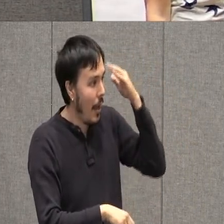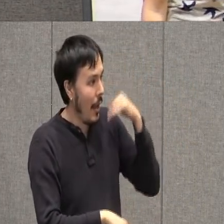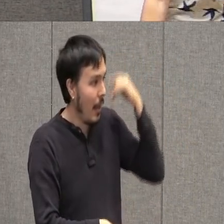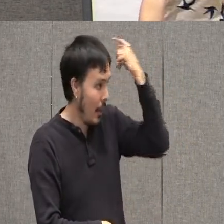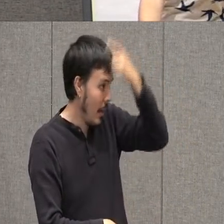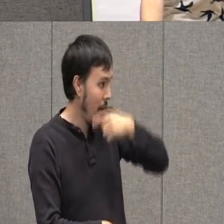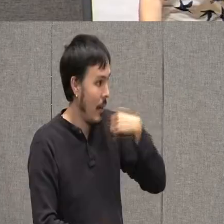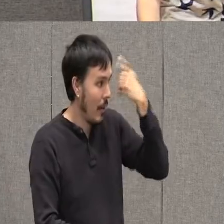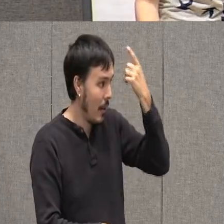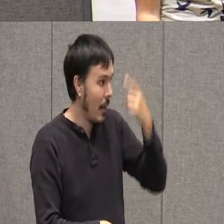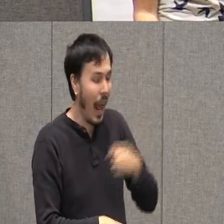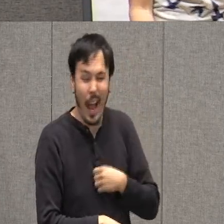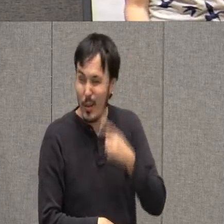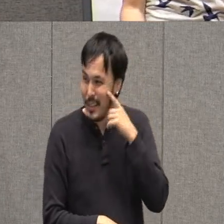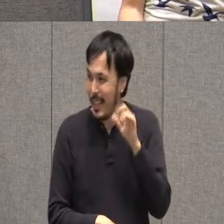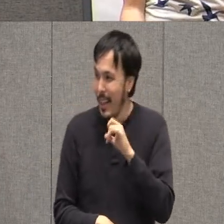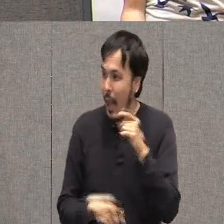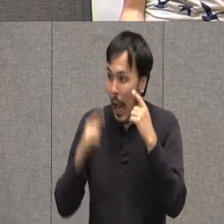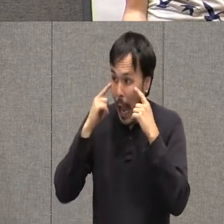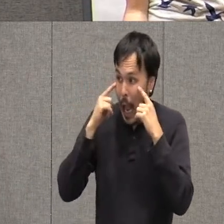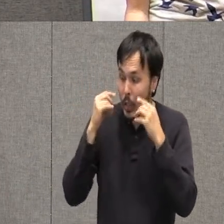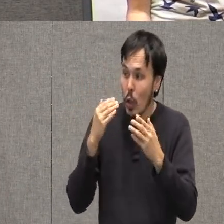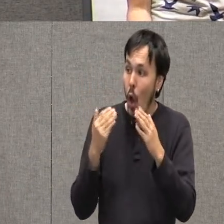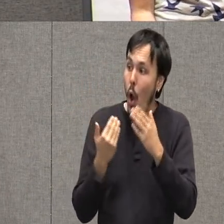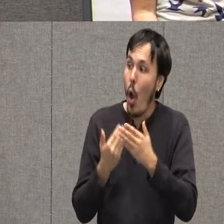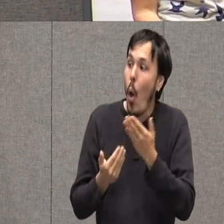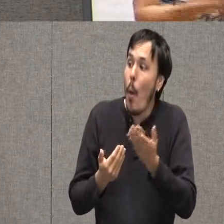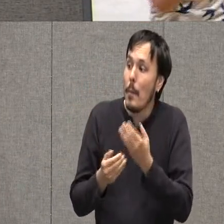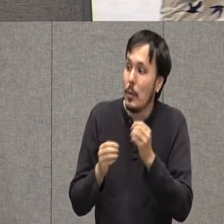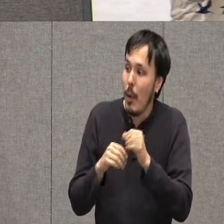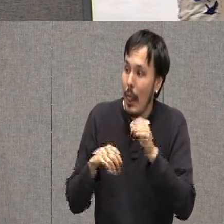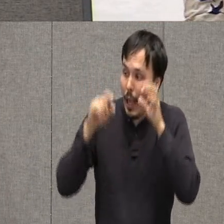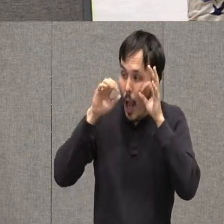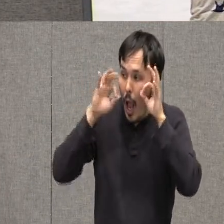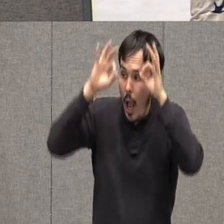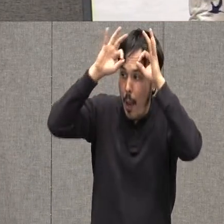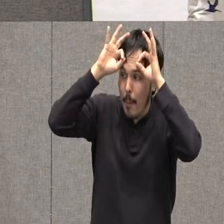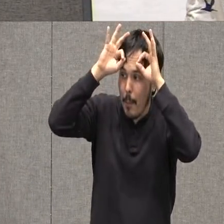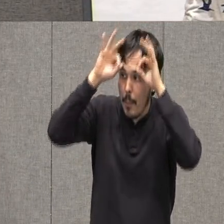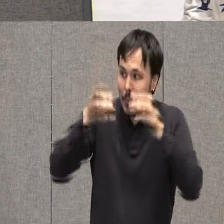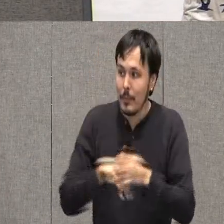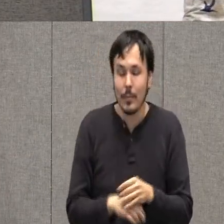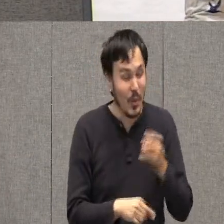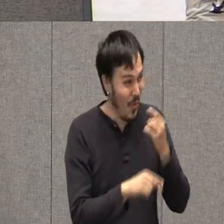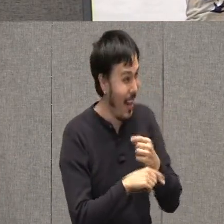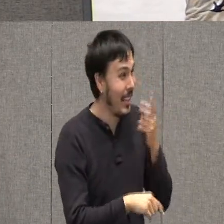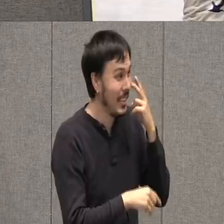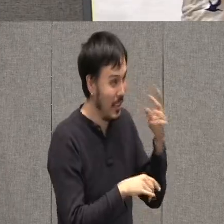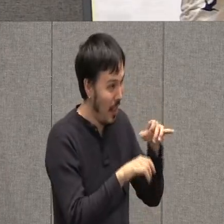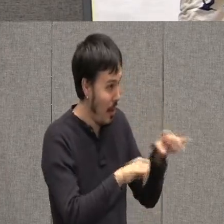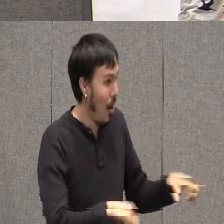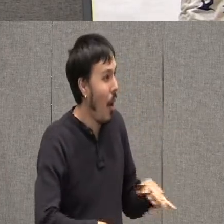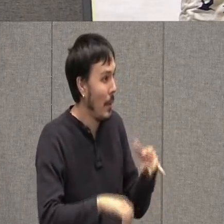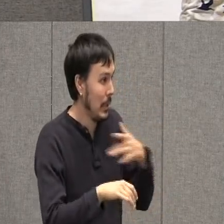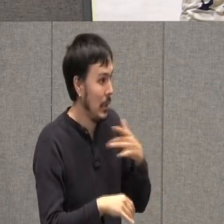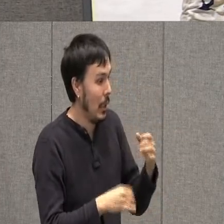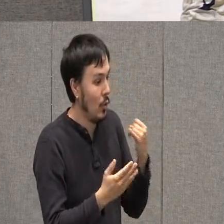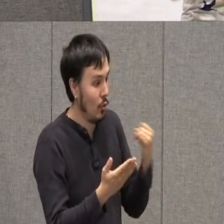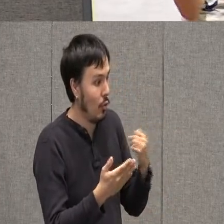Yes, definitely. And when we draw, I see it a lot when artists draw is we put the eyes too far up right away, and then we don't know what to do with the rest